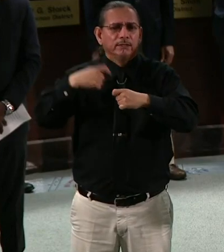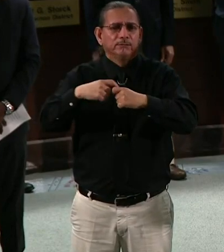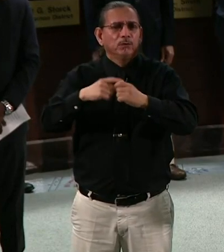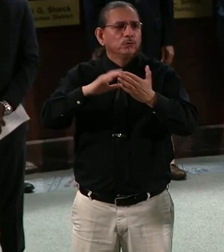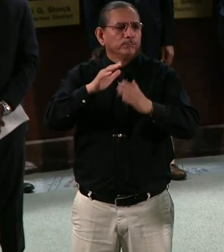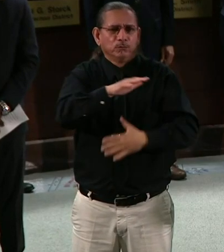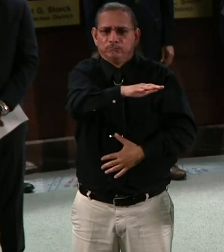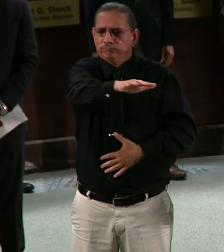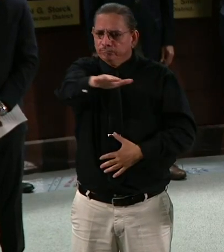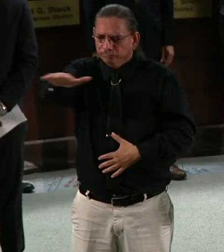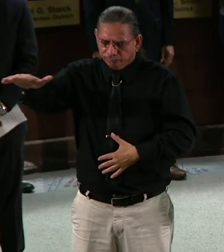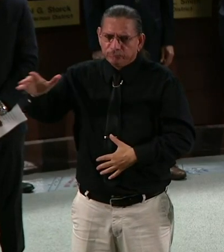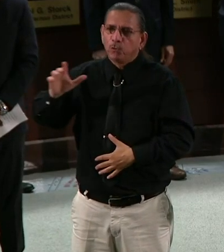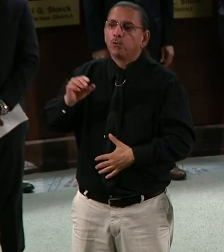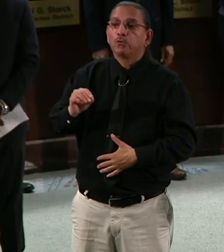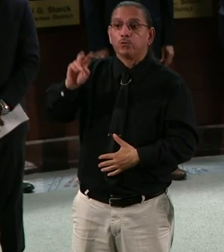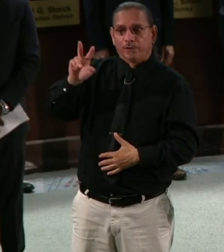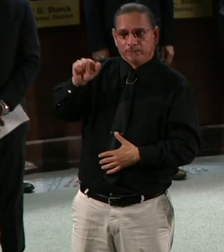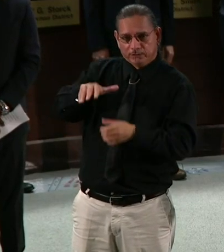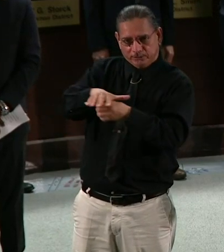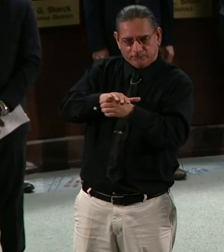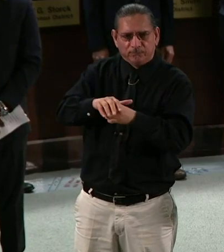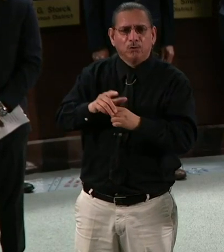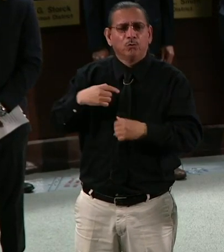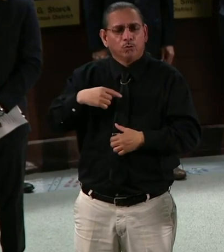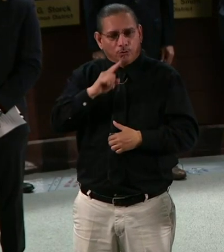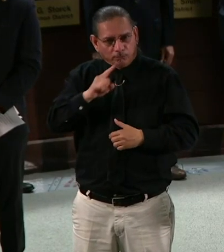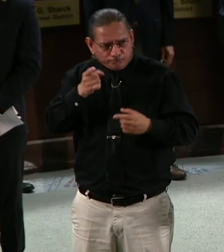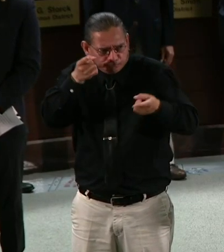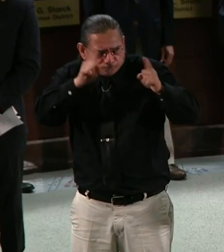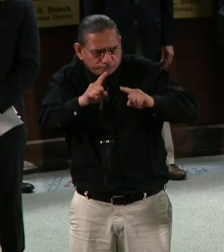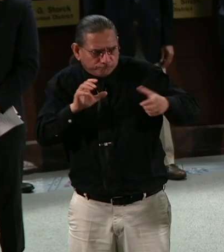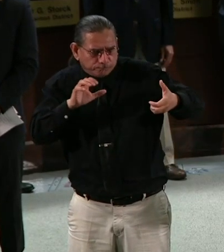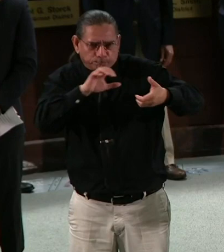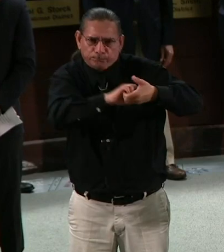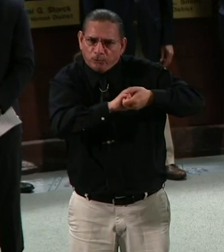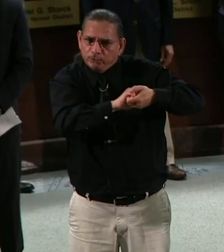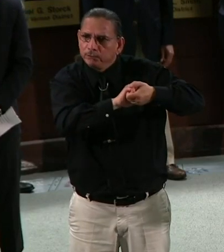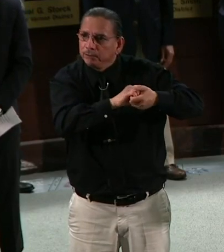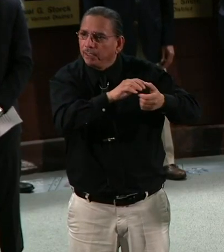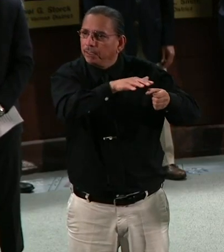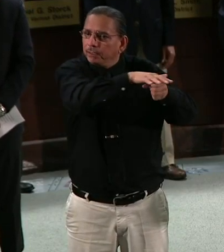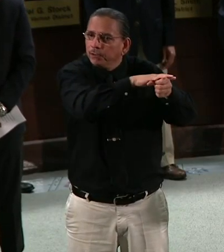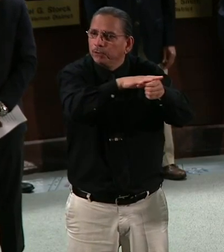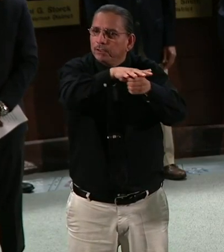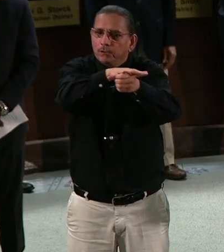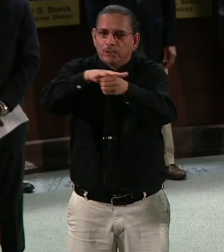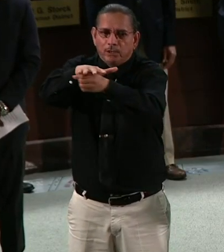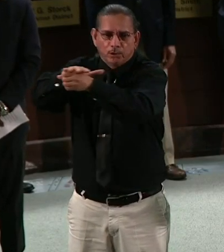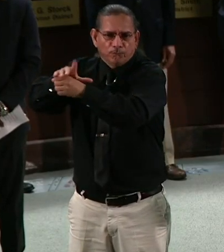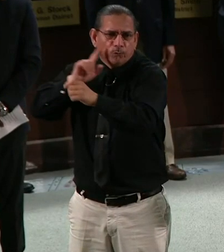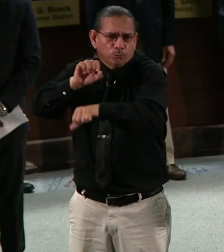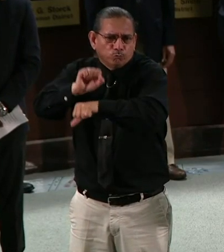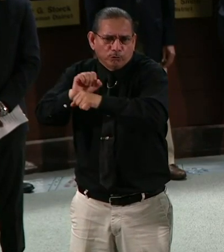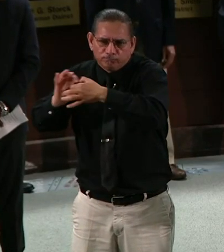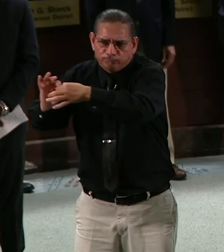COMMUNITY RIGHT HERE IN NORTHERN VIRGINIA. WE ARE PARTNERING WITH LOCALITIES TO